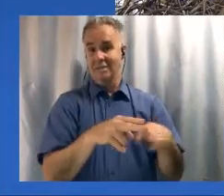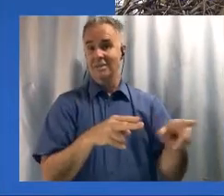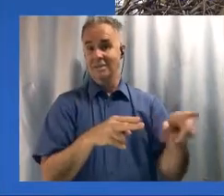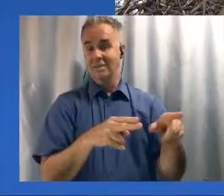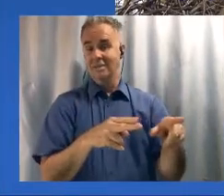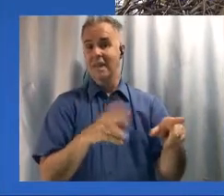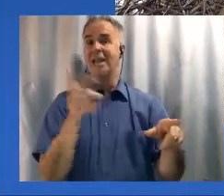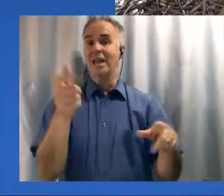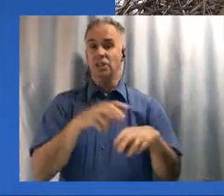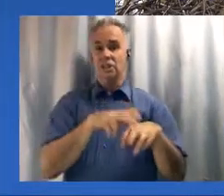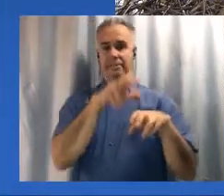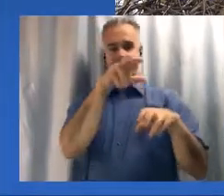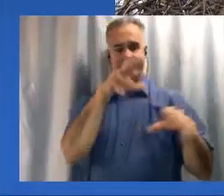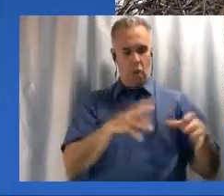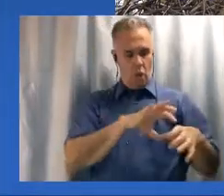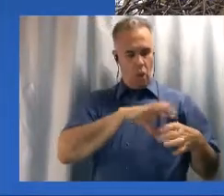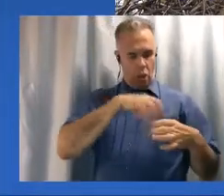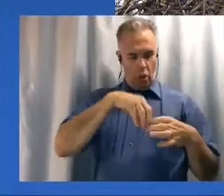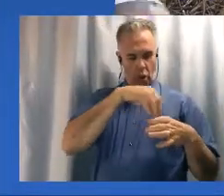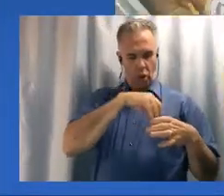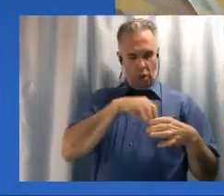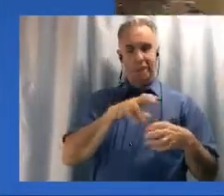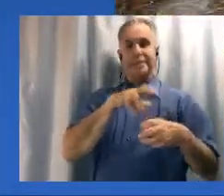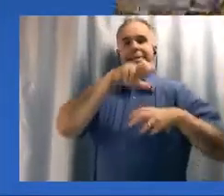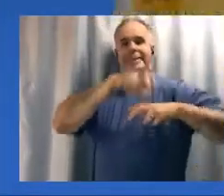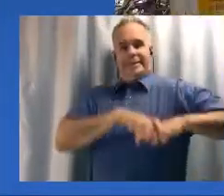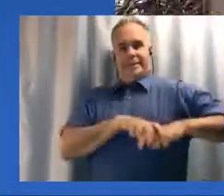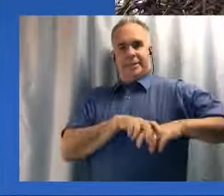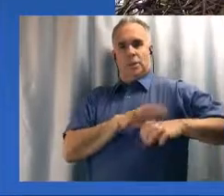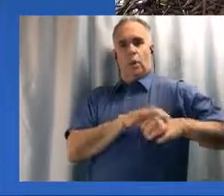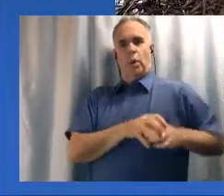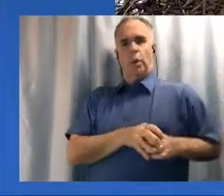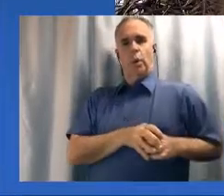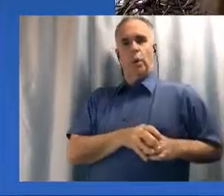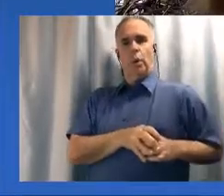keeping them warm. This is called incubation.